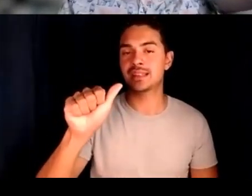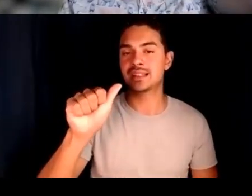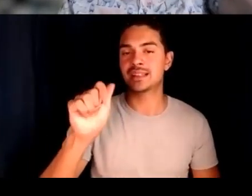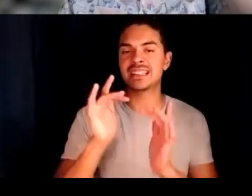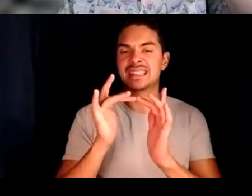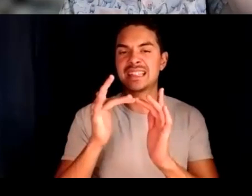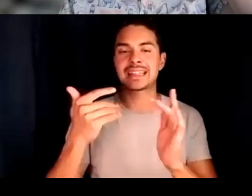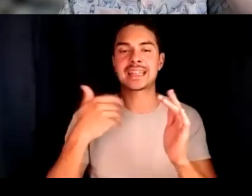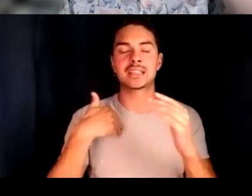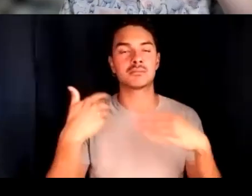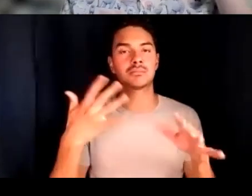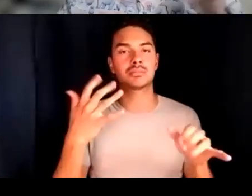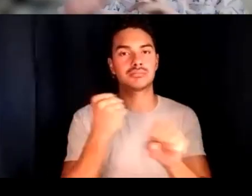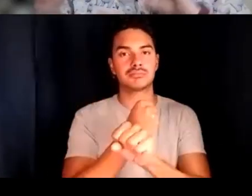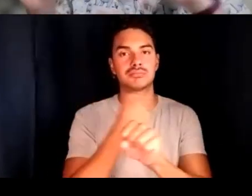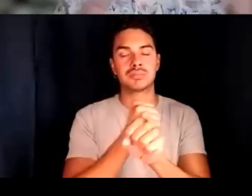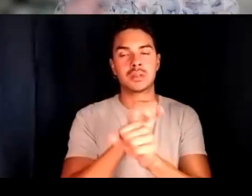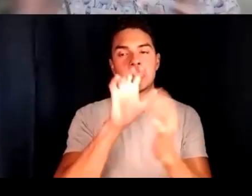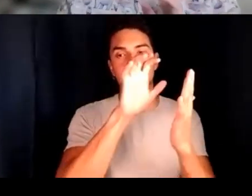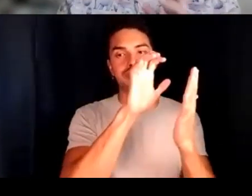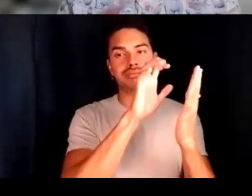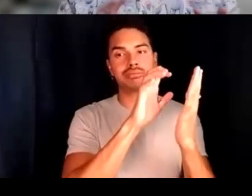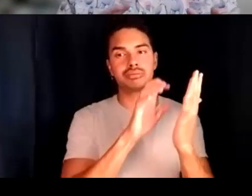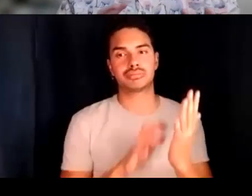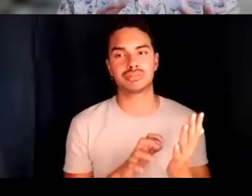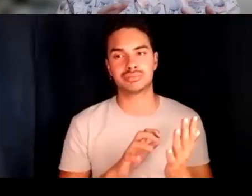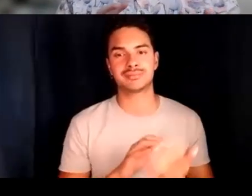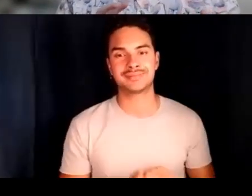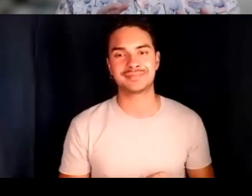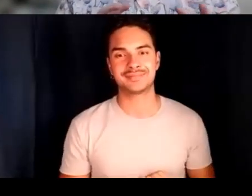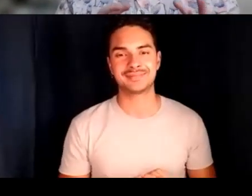that some of stats and percentages here.